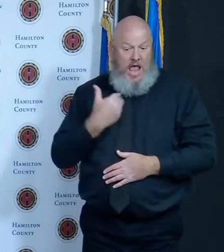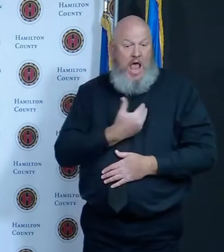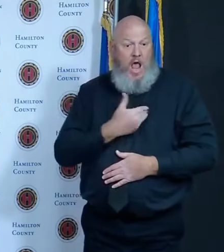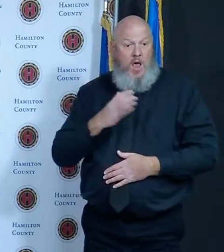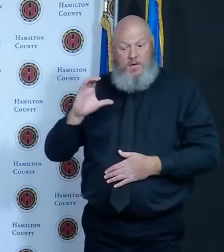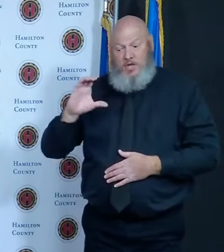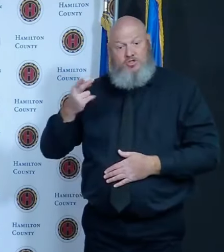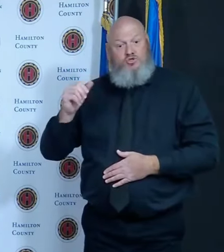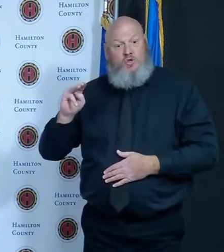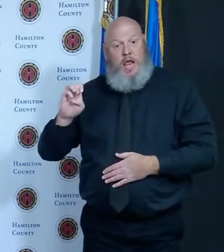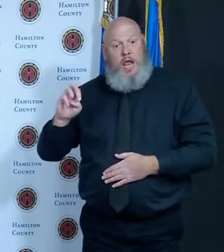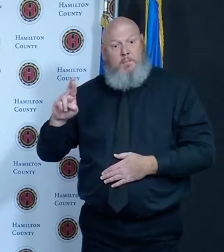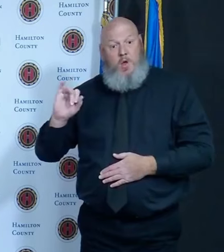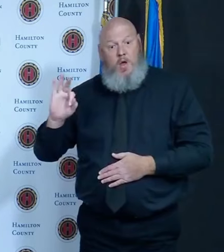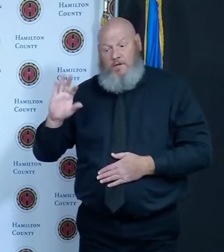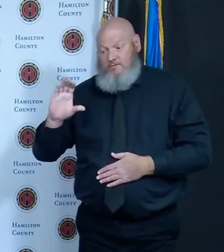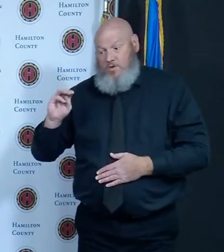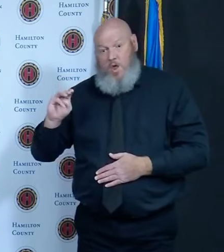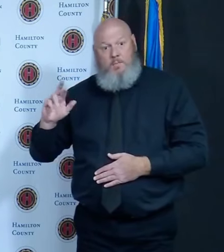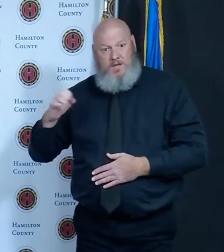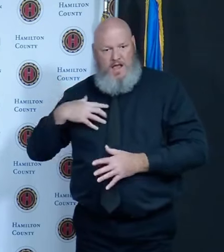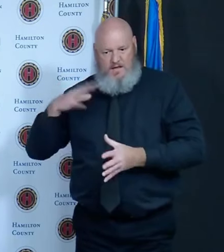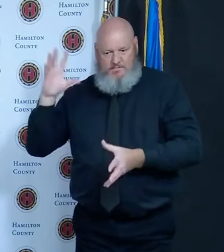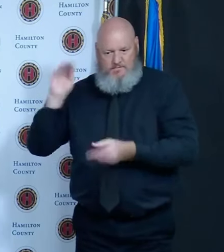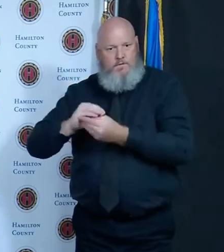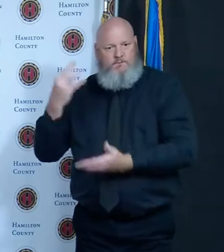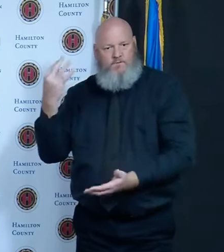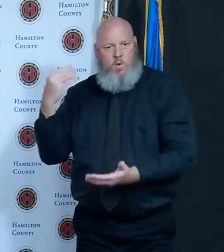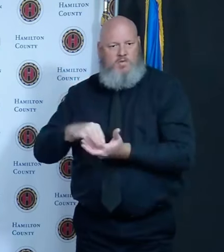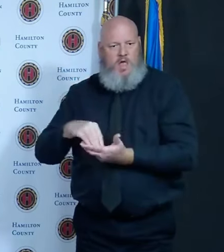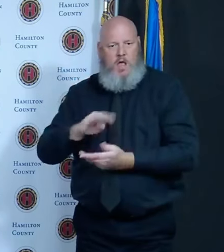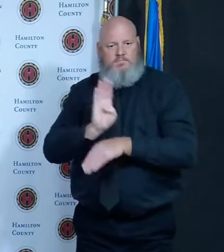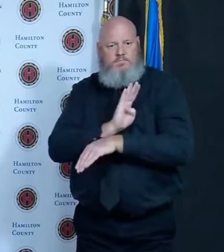trends and really international trends